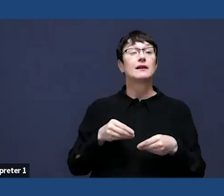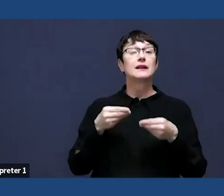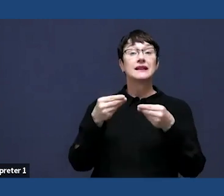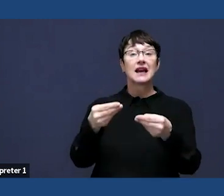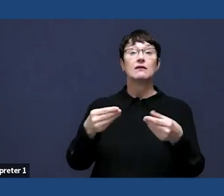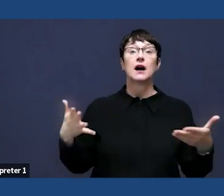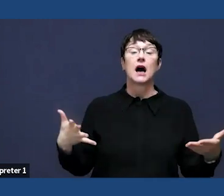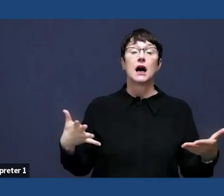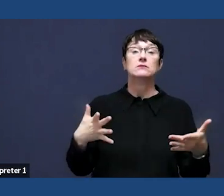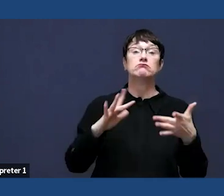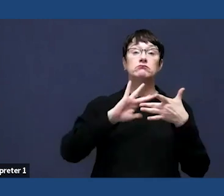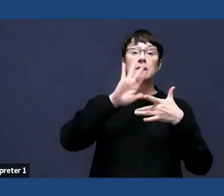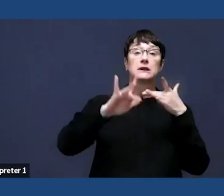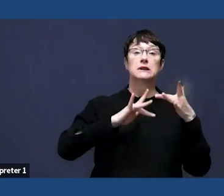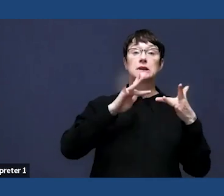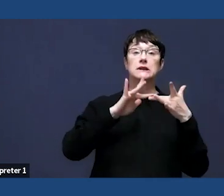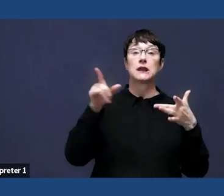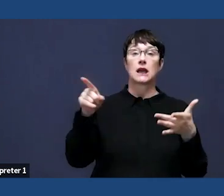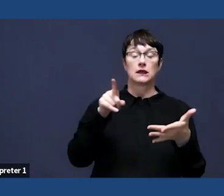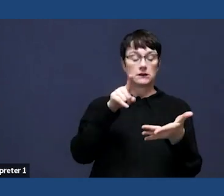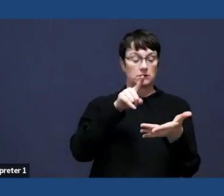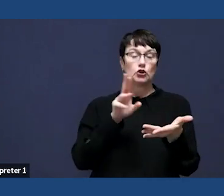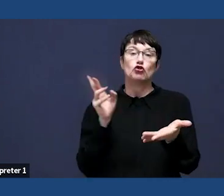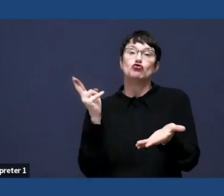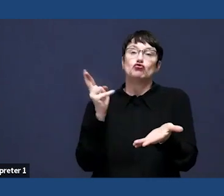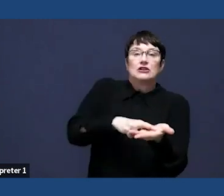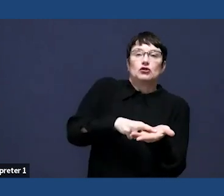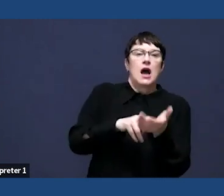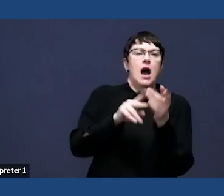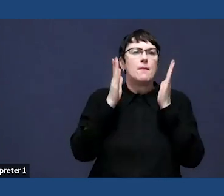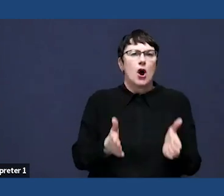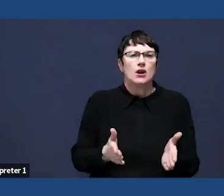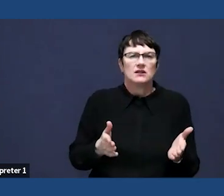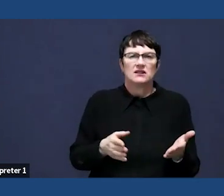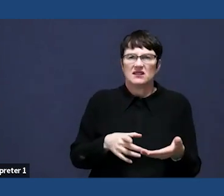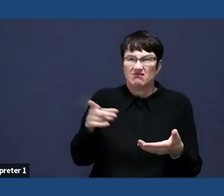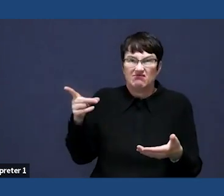We had a conversation on the walk over here about how natural disasters are increasing